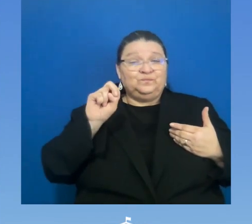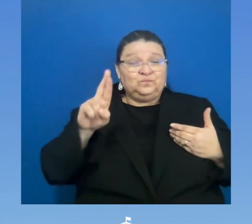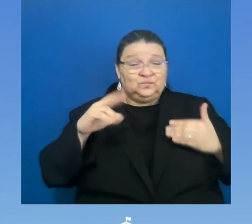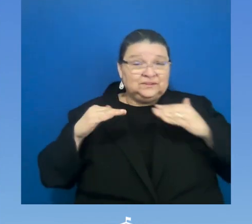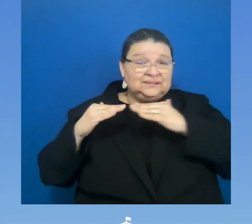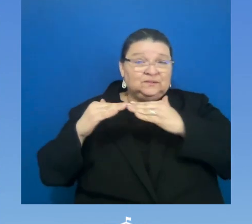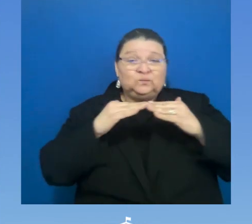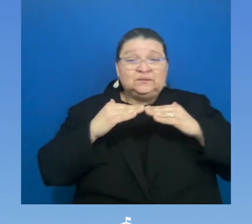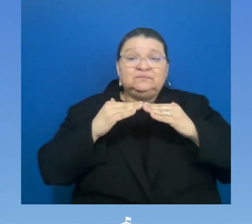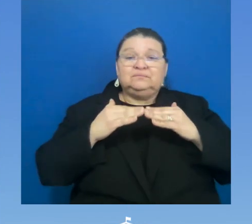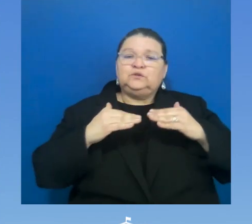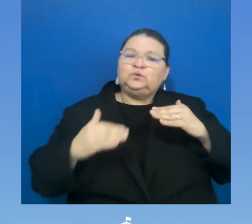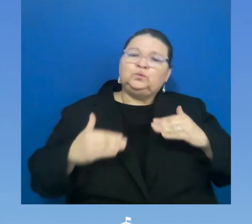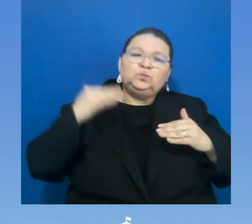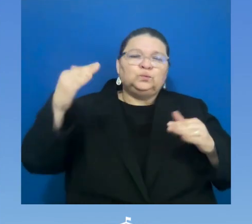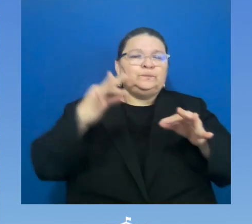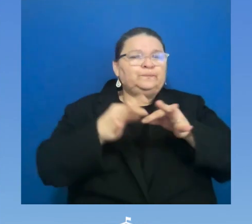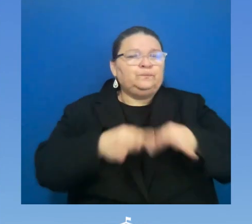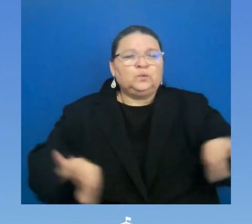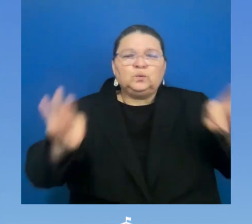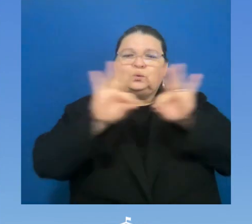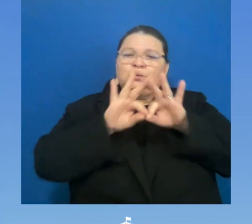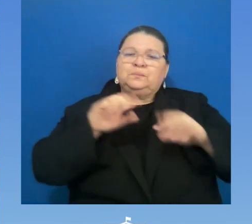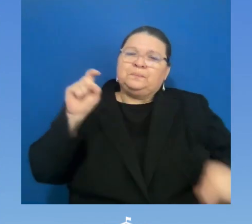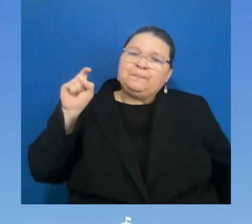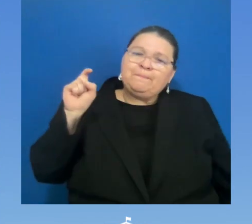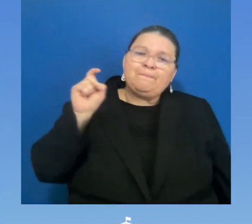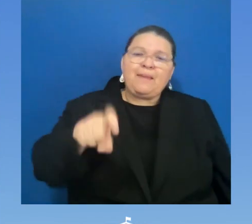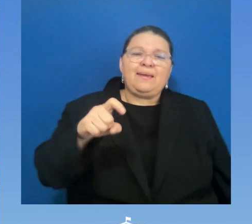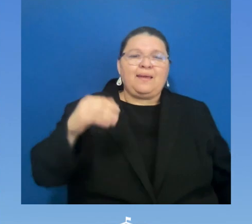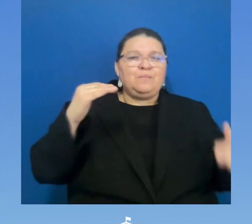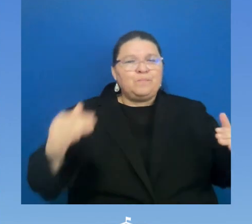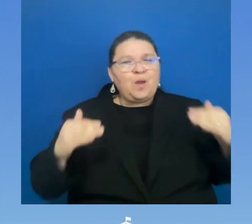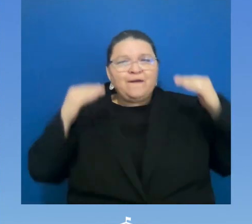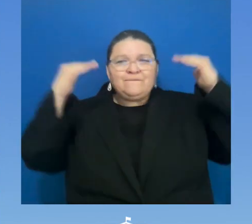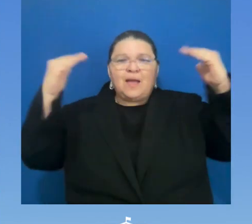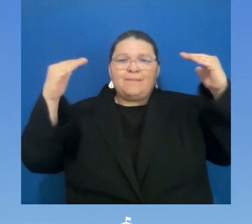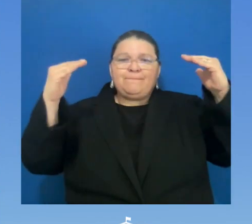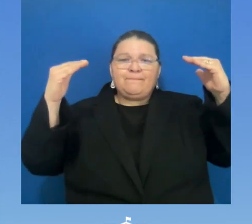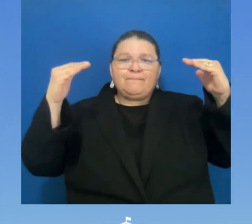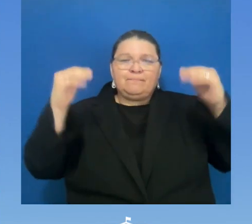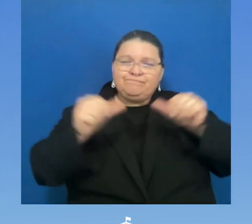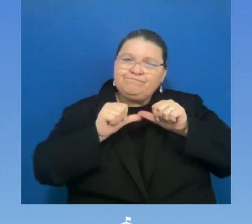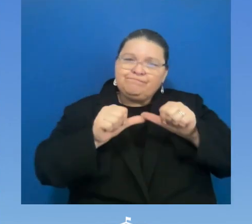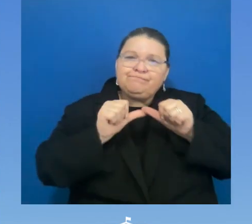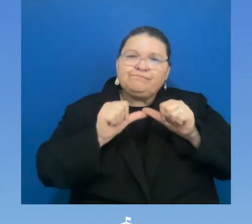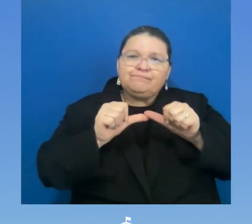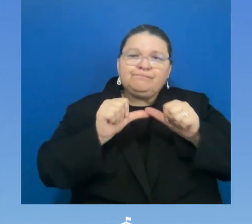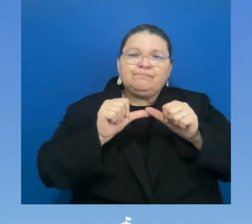And I'm so glad that Salesforce did, and I'm so grateful to those female executives who encouraged me to do that now, seven years ago.